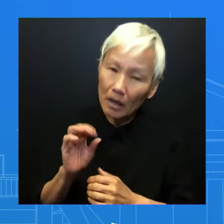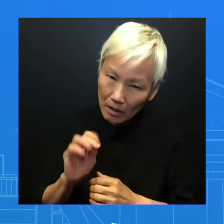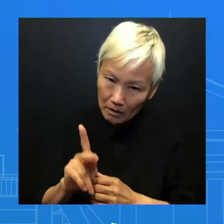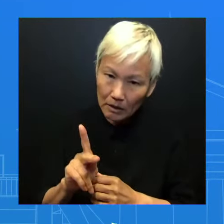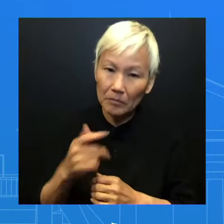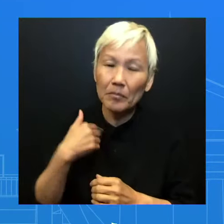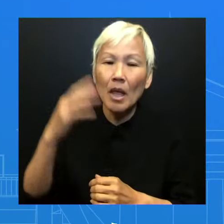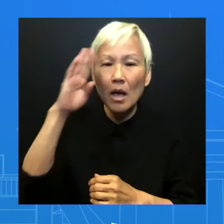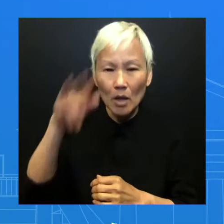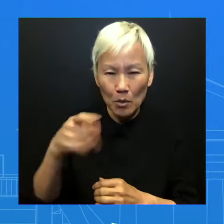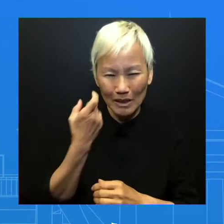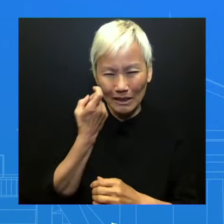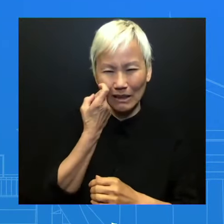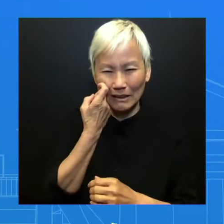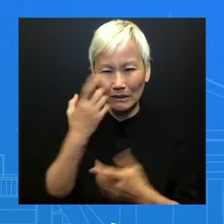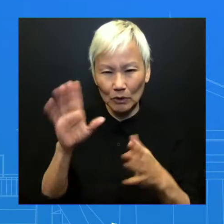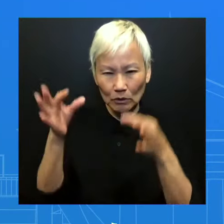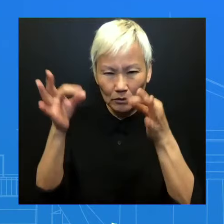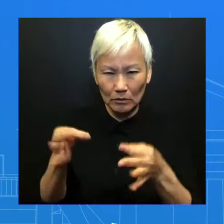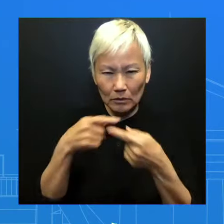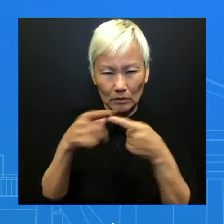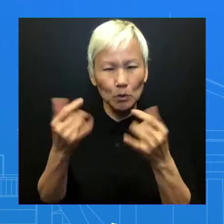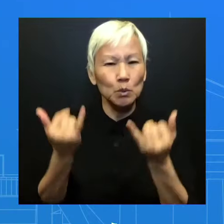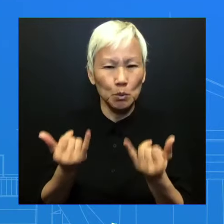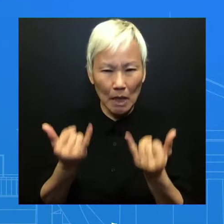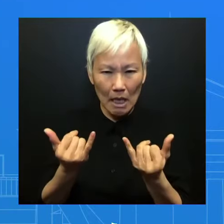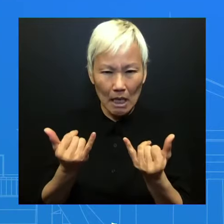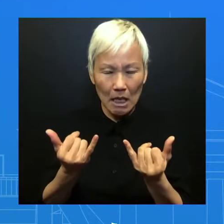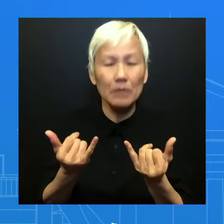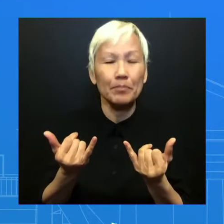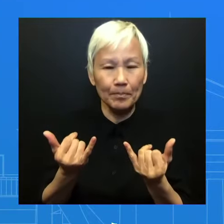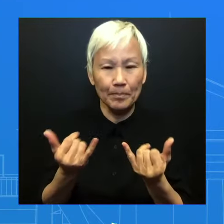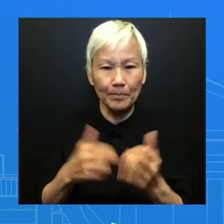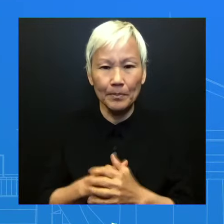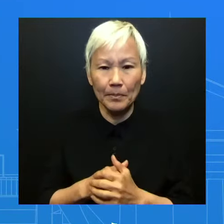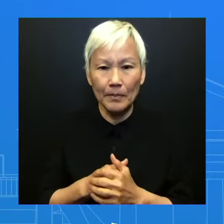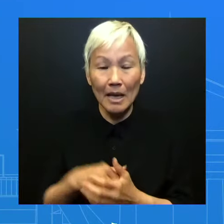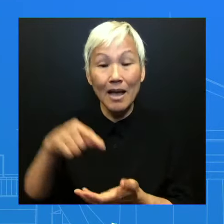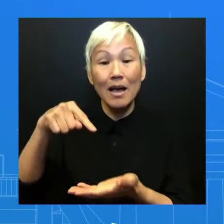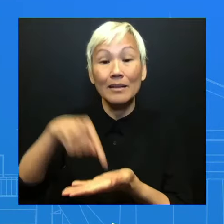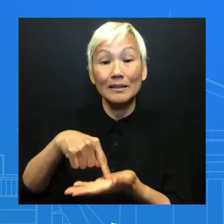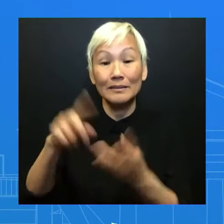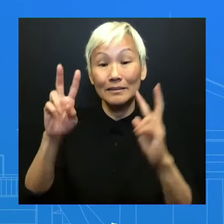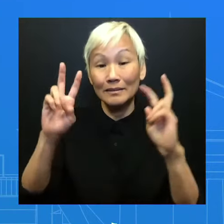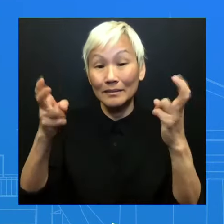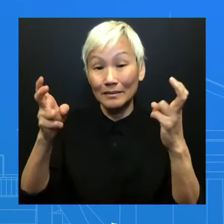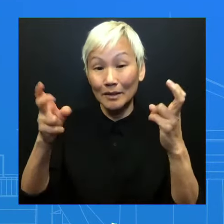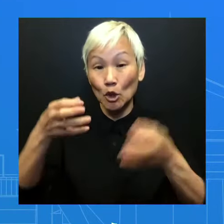So, look, the way that we see it: It aims to -- the Court's decision today aims to take our country backwards.